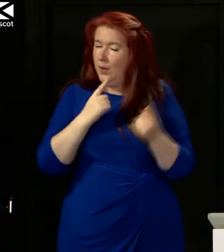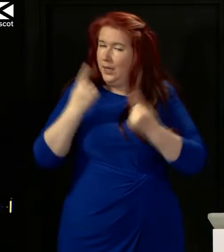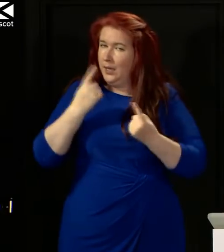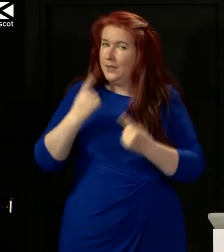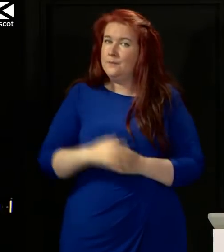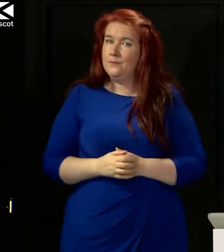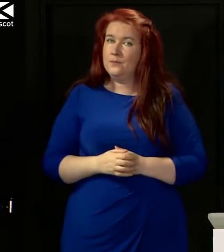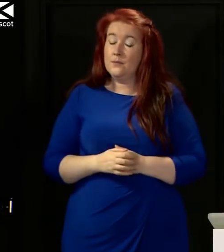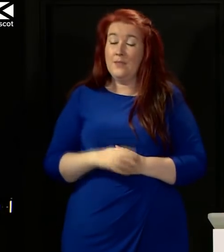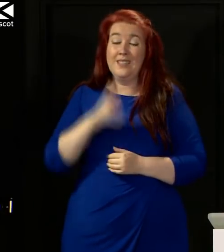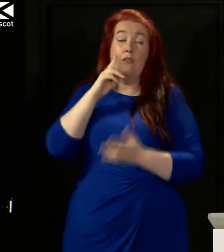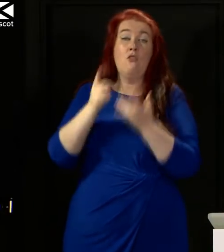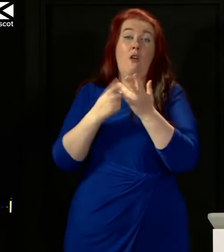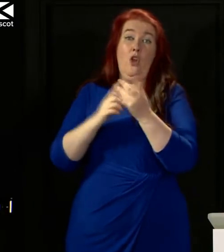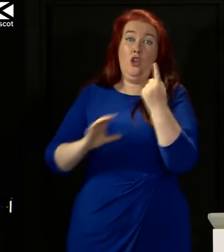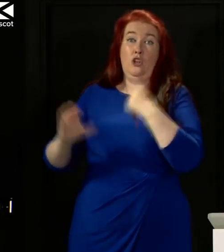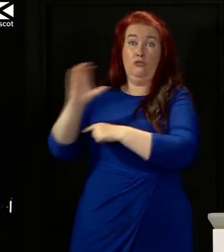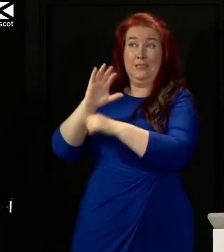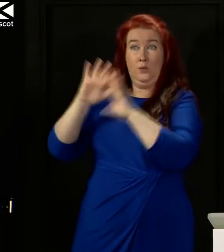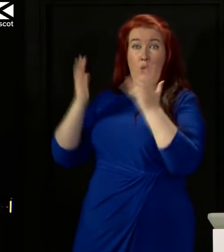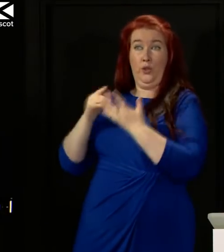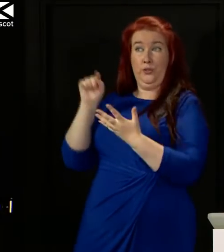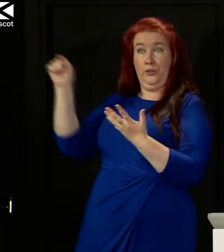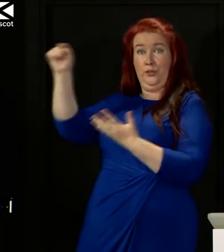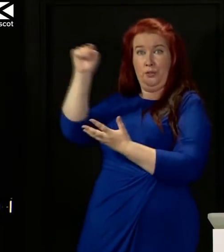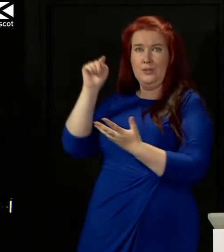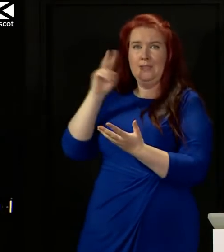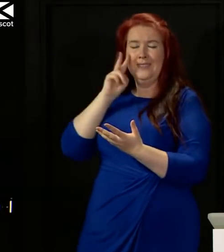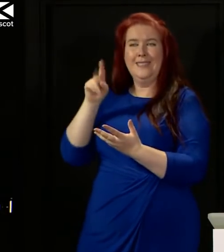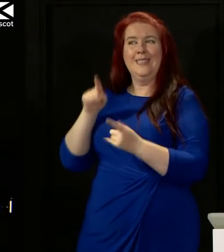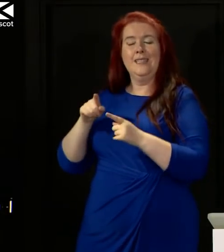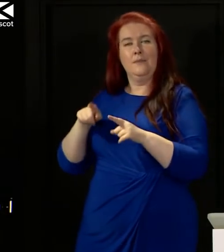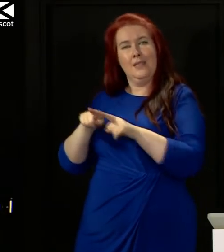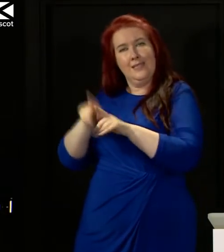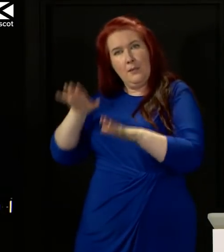countries have already given indications of continuation of similar schemes. France has